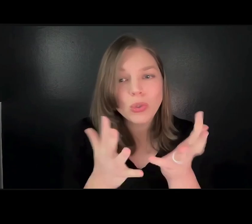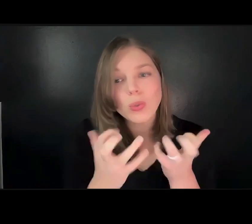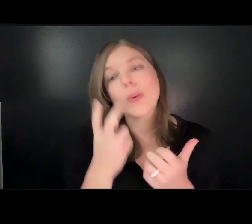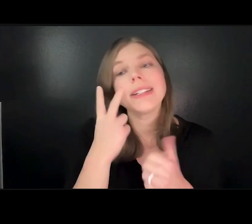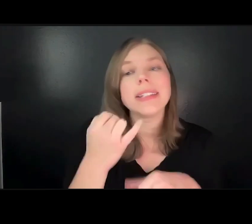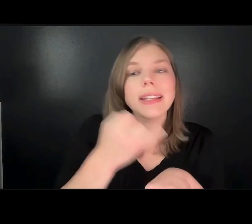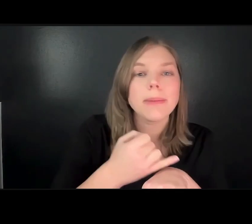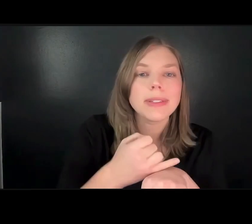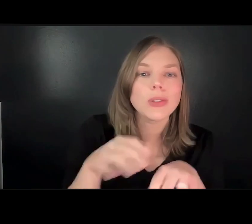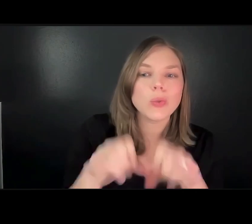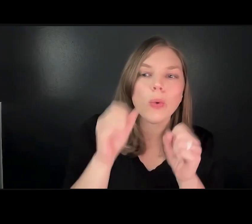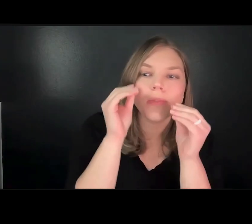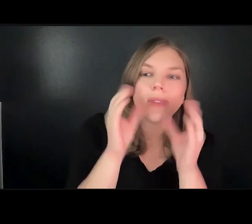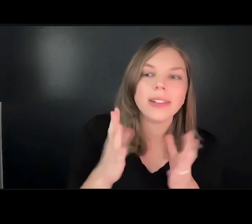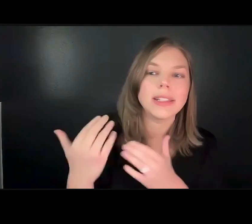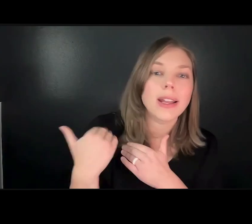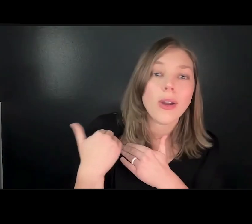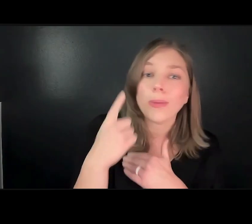Students want to see campuses whole professors